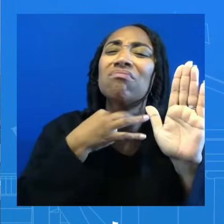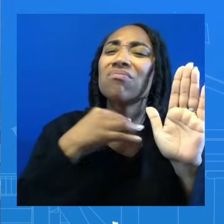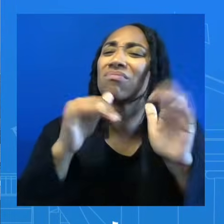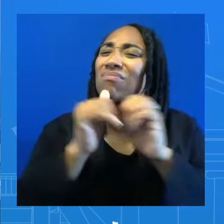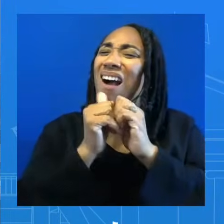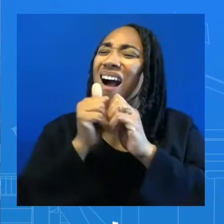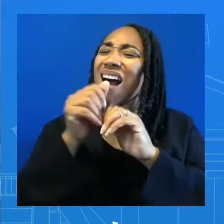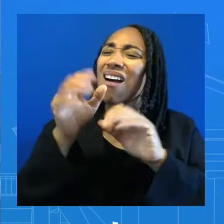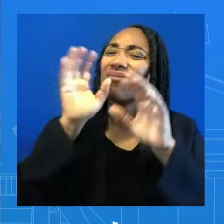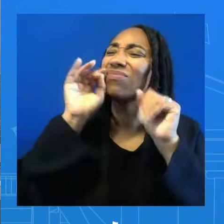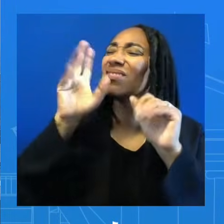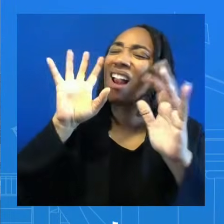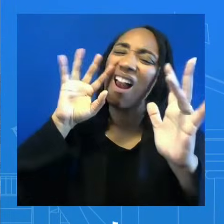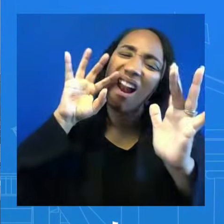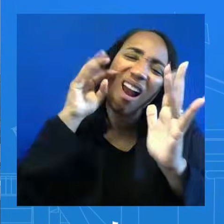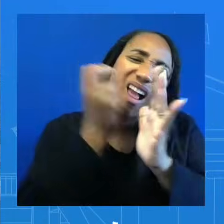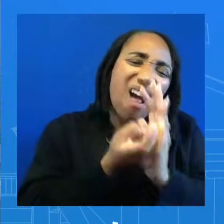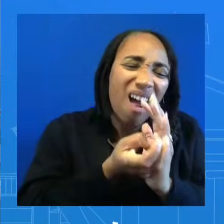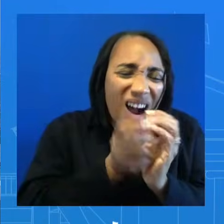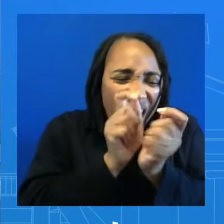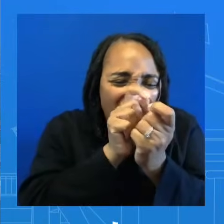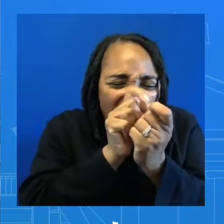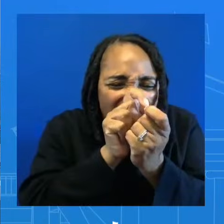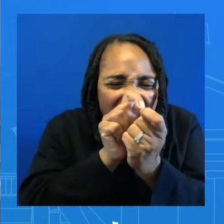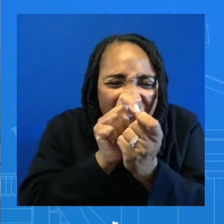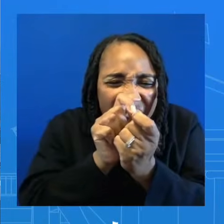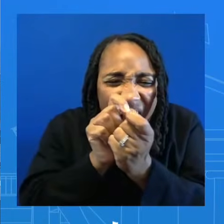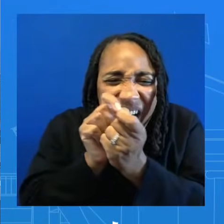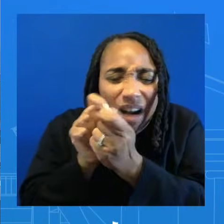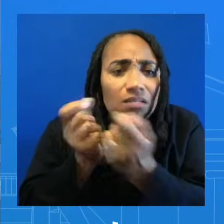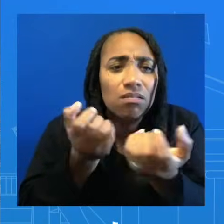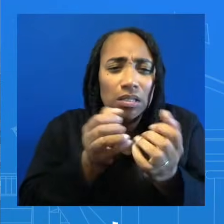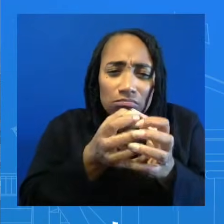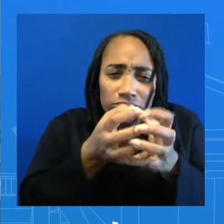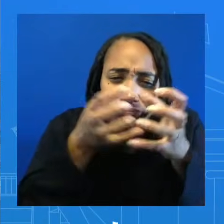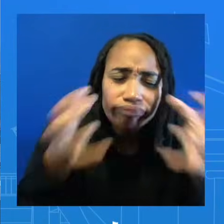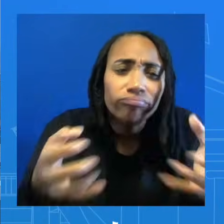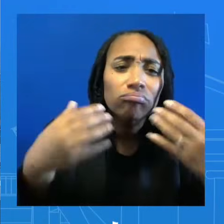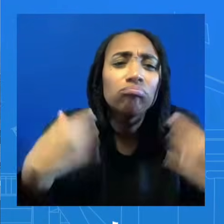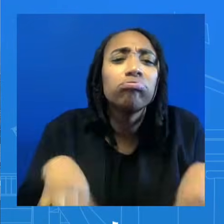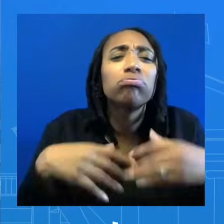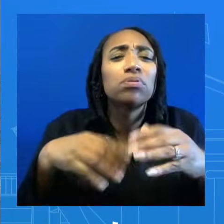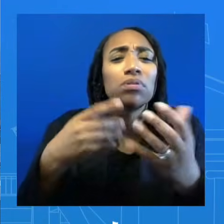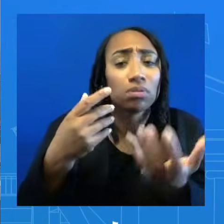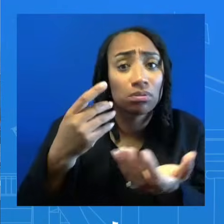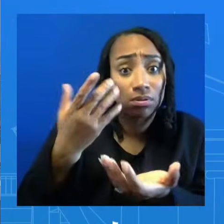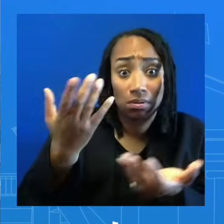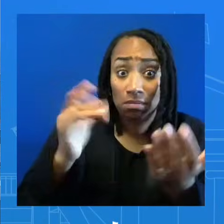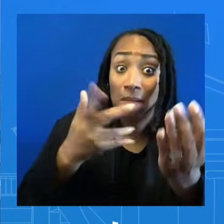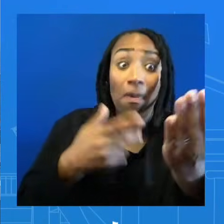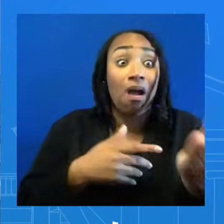And did he decline on any of the ones brought to him for this time? Or was it sort of a big package presented to the president?